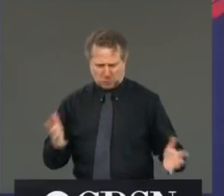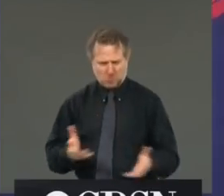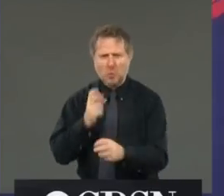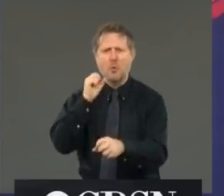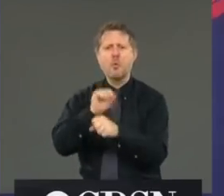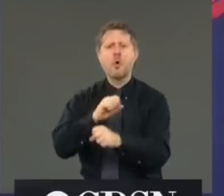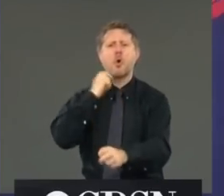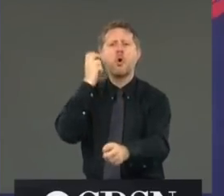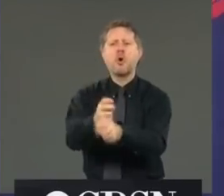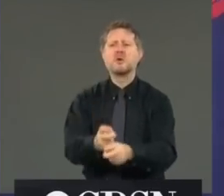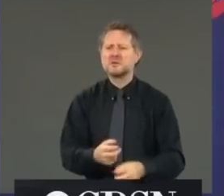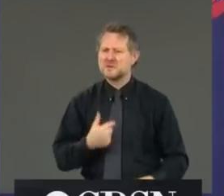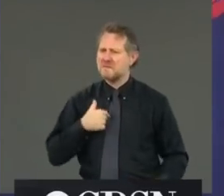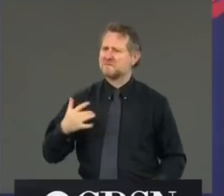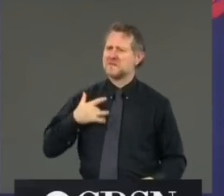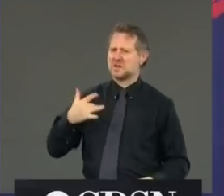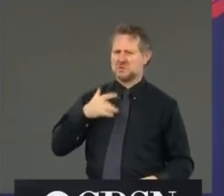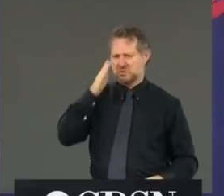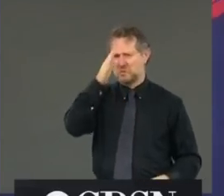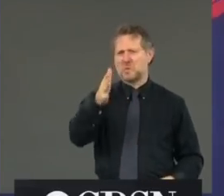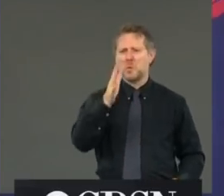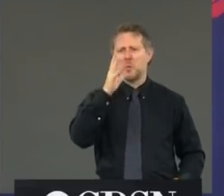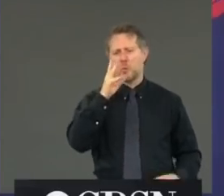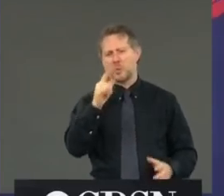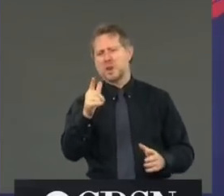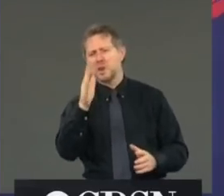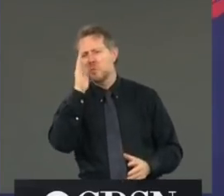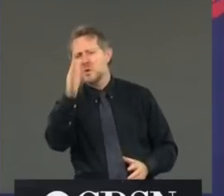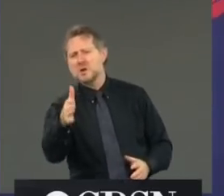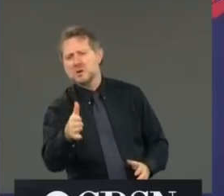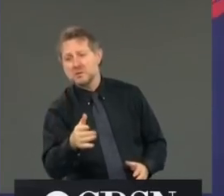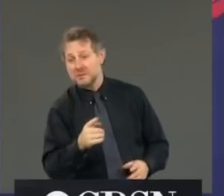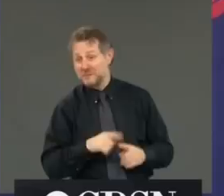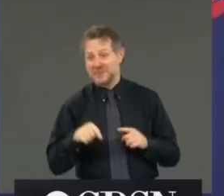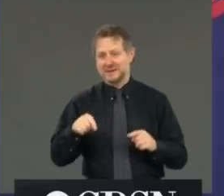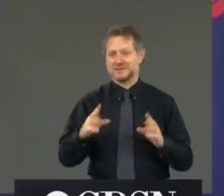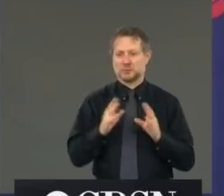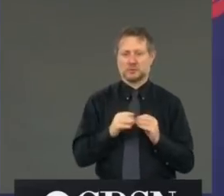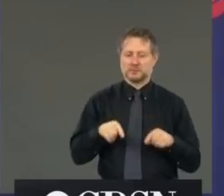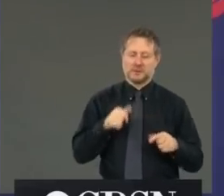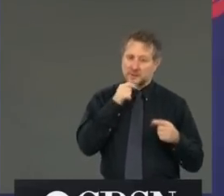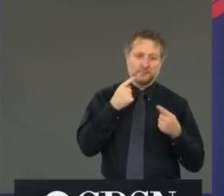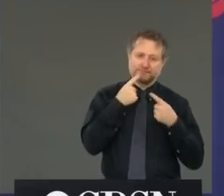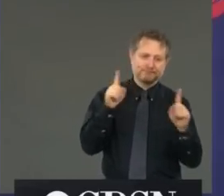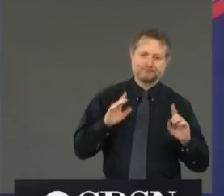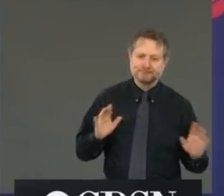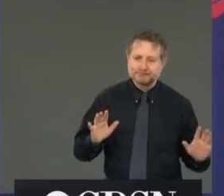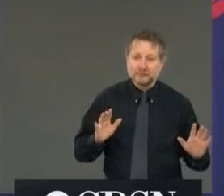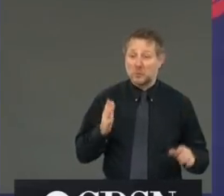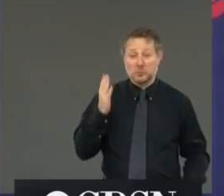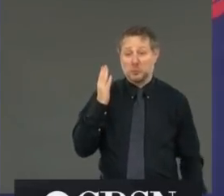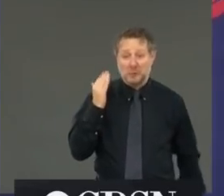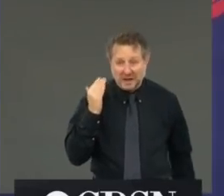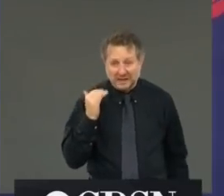THAT'S UNCONSCIONABLE TO ME. WHY DON'T YOU PASS LEGALIZATION OF MARIJUANA? I SUPPORT LEGALIZATION OF MARIJUANA PASSAGE.